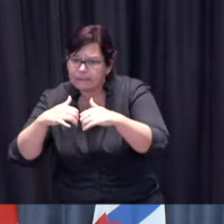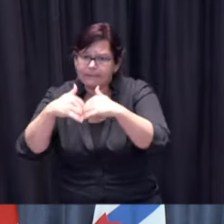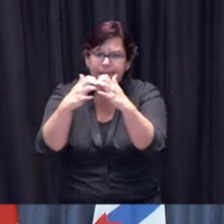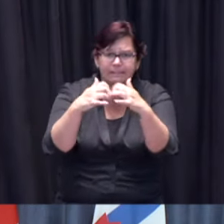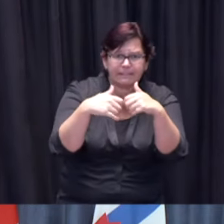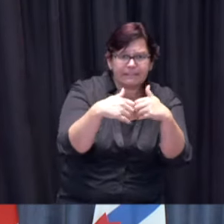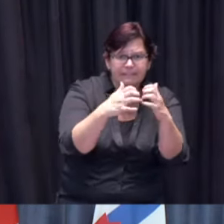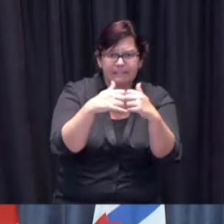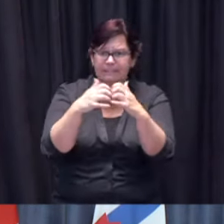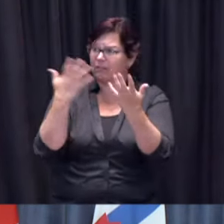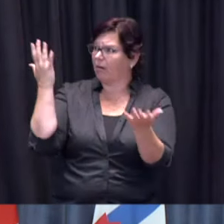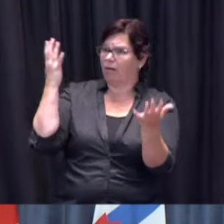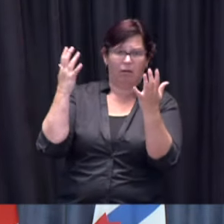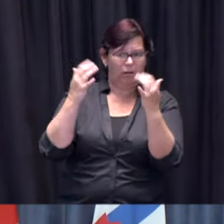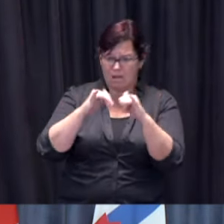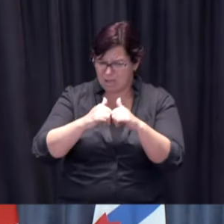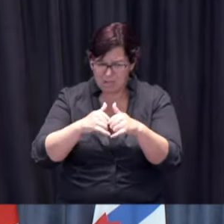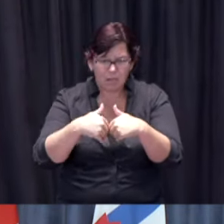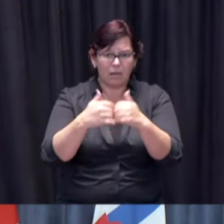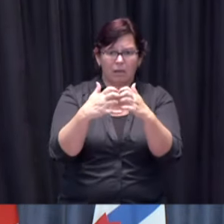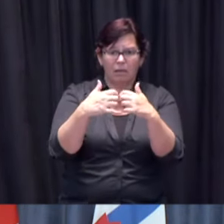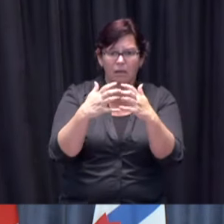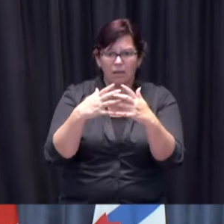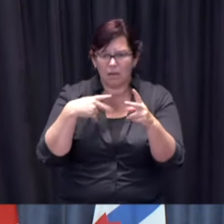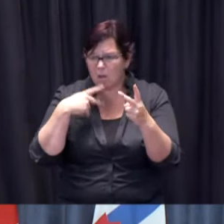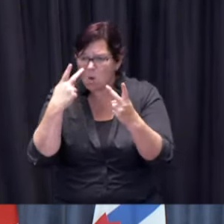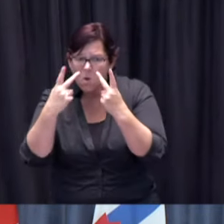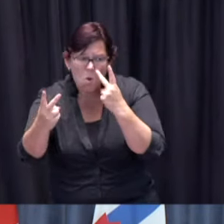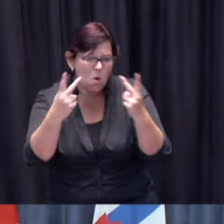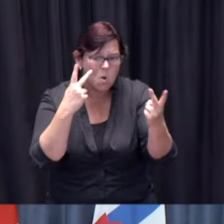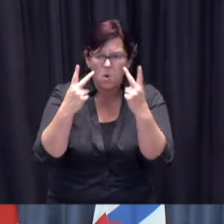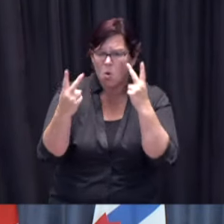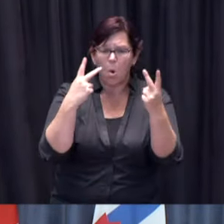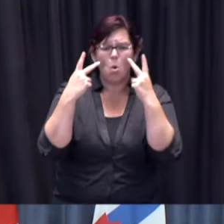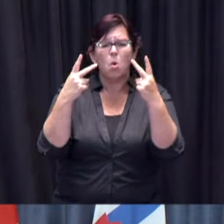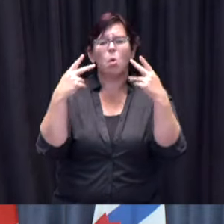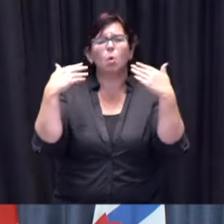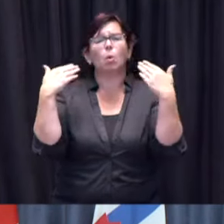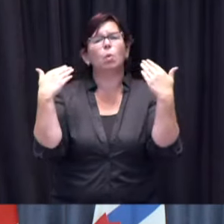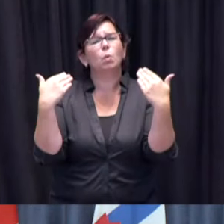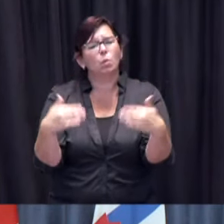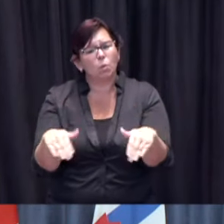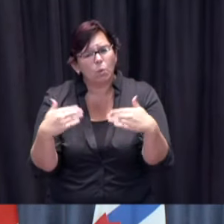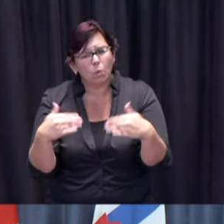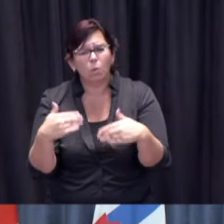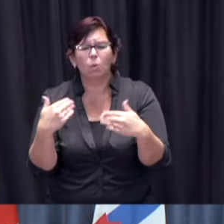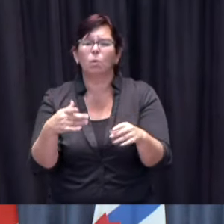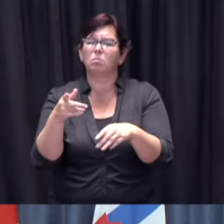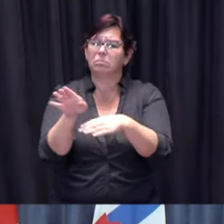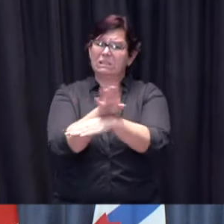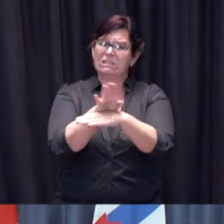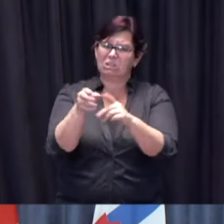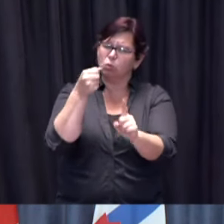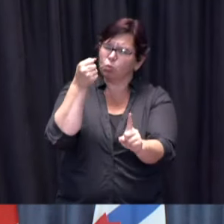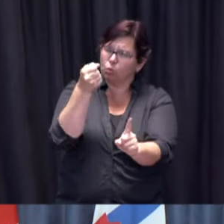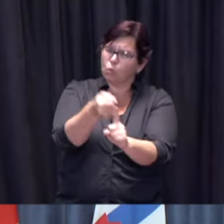I have seen first-hand how much Toronto's businesses have suffered over the past number of months.